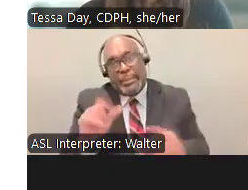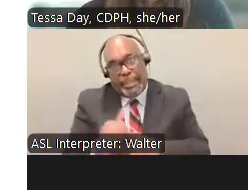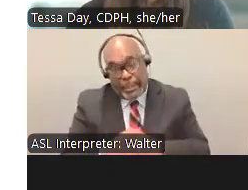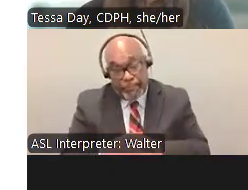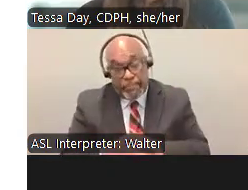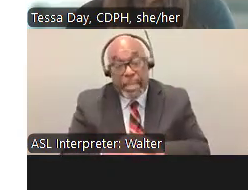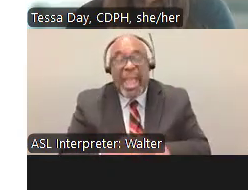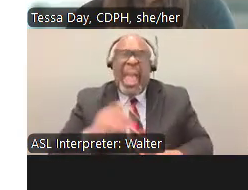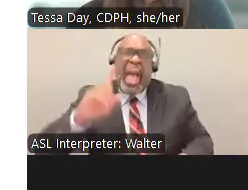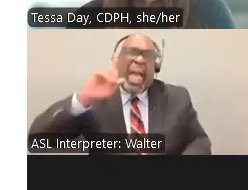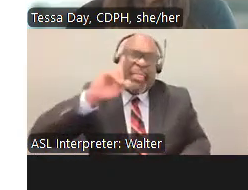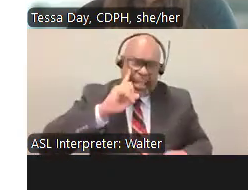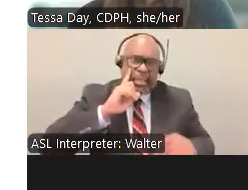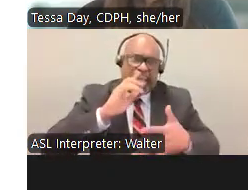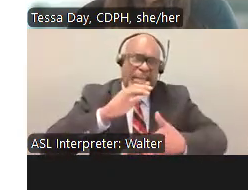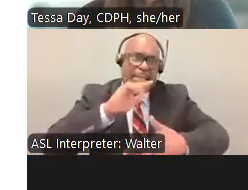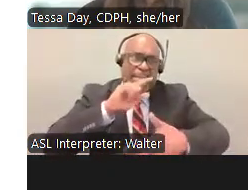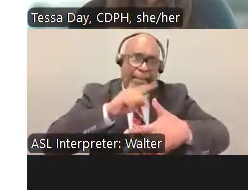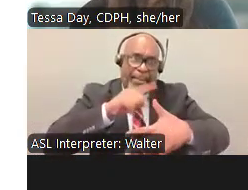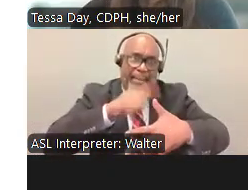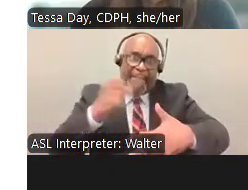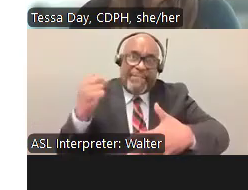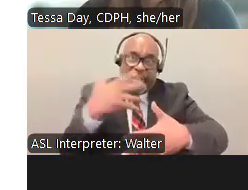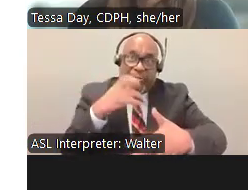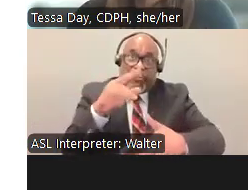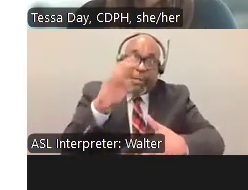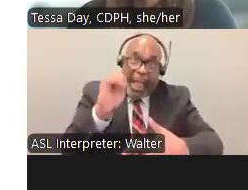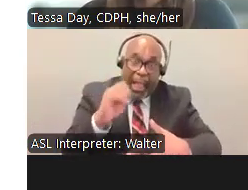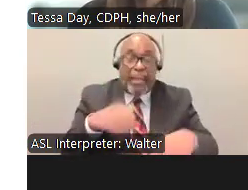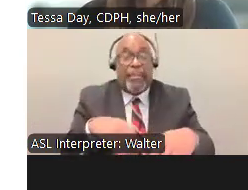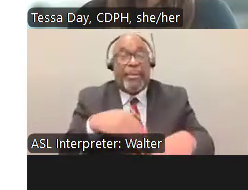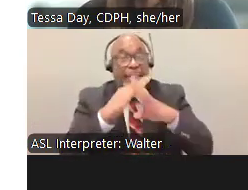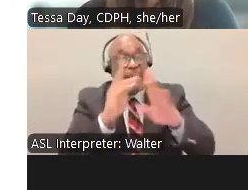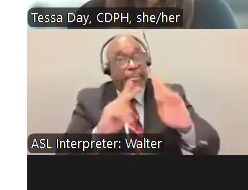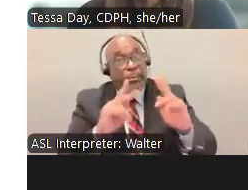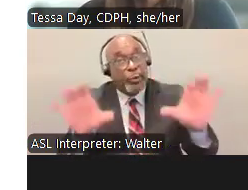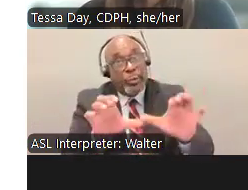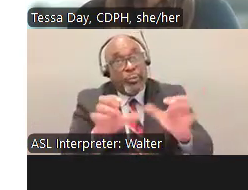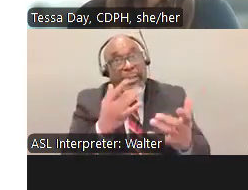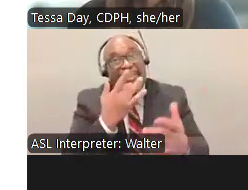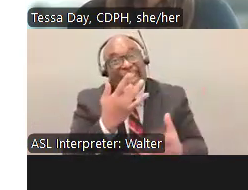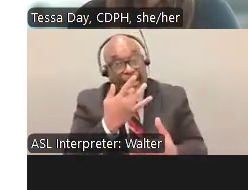13:30:46 think this top metric here, fear 13:30:46 of crime preventing people 13:30:48 from doing what they'd like to 13:30:50 do, really captures why this